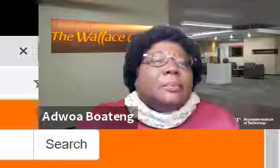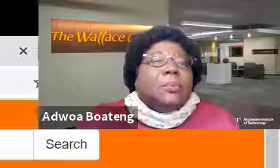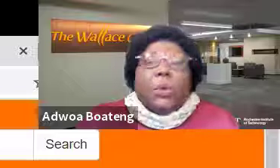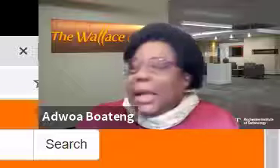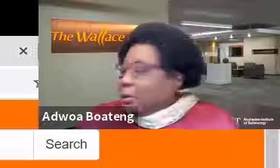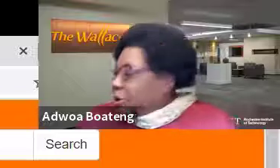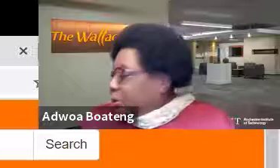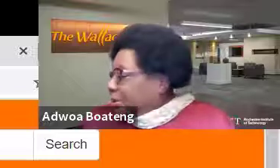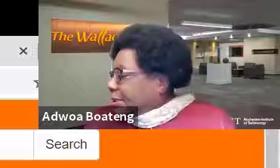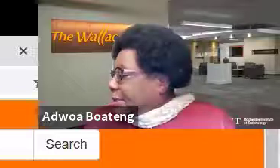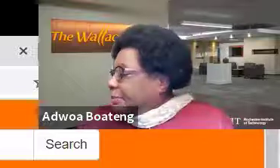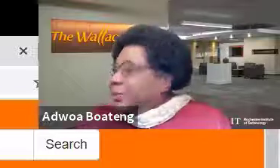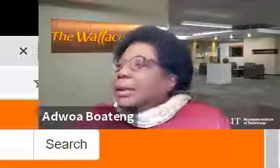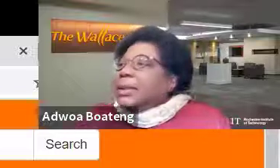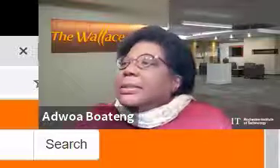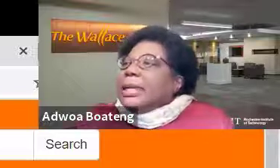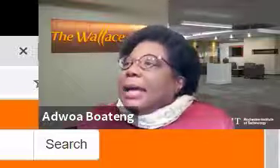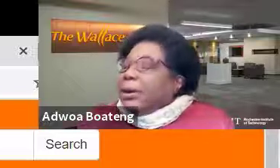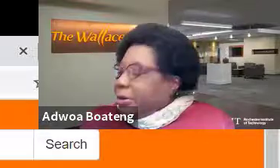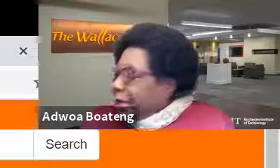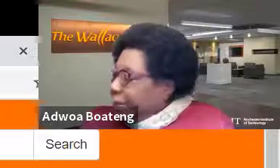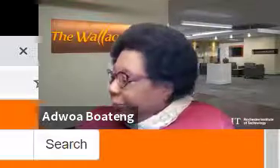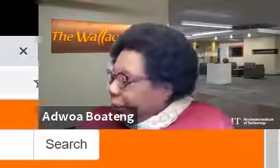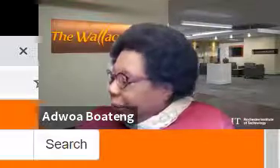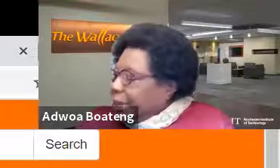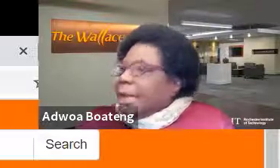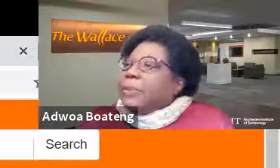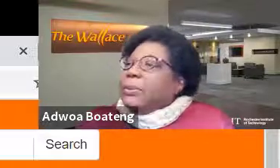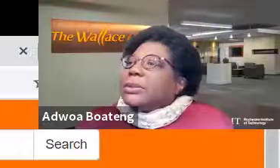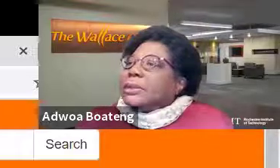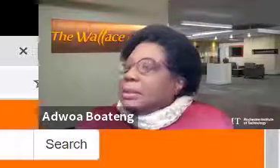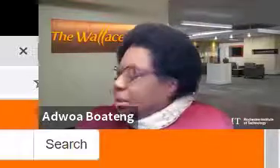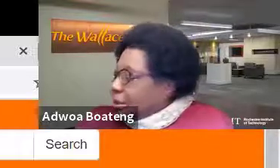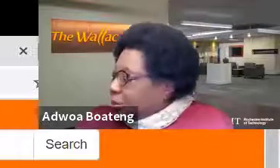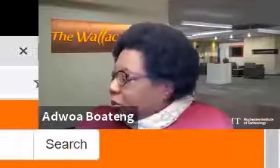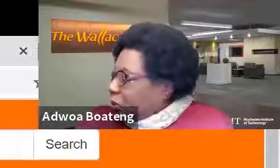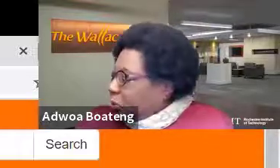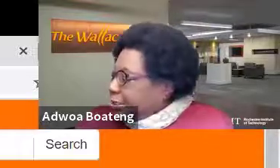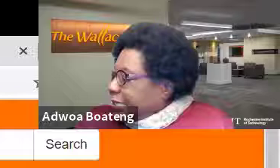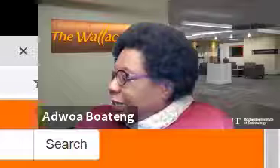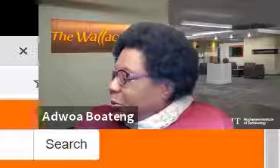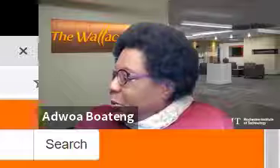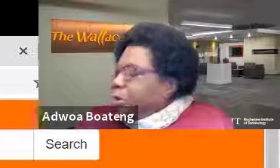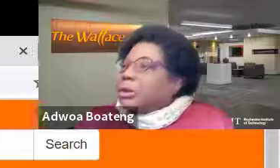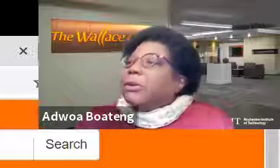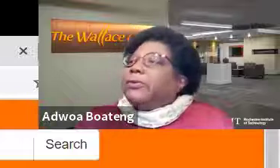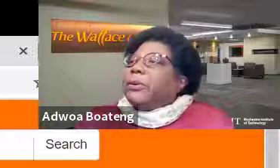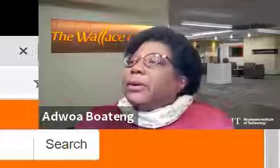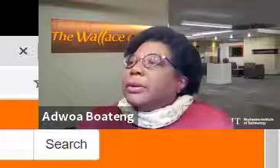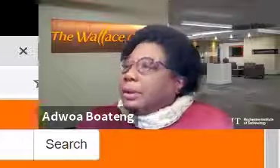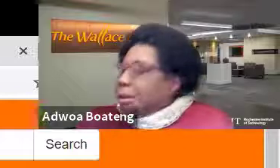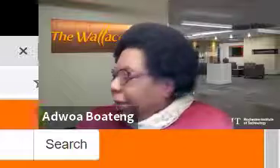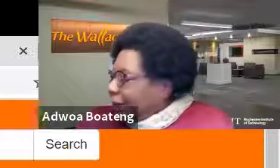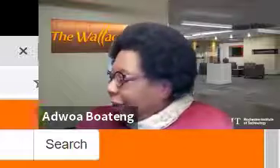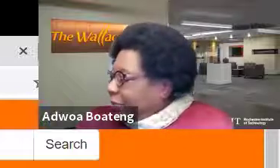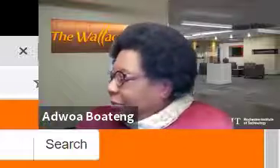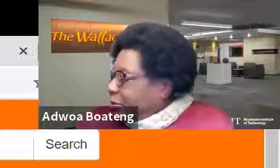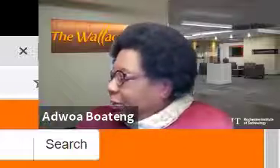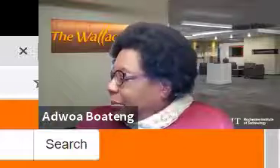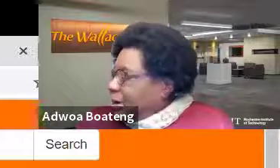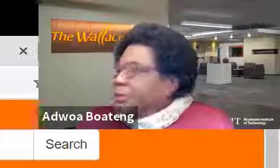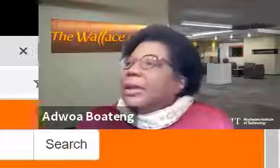what I'll do is take down your name and I will show an example where to look forward, I have. I see your name on the